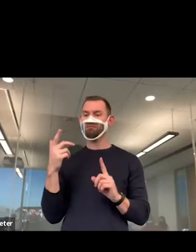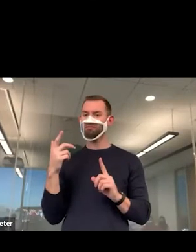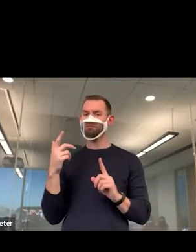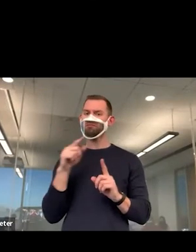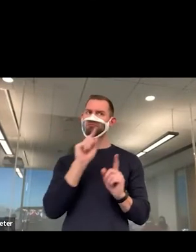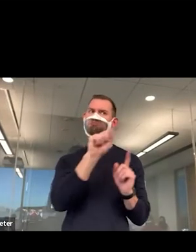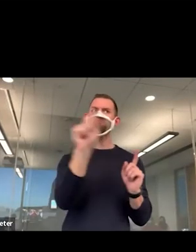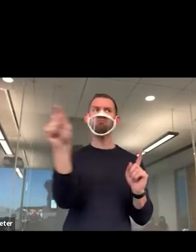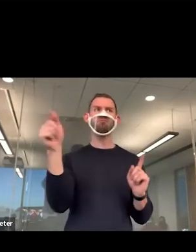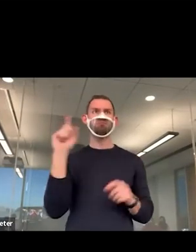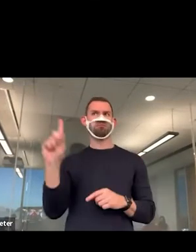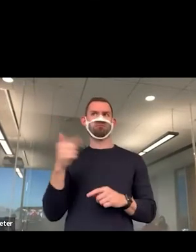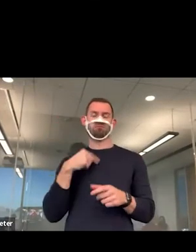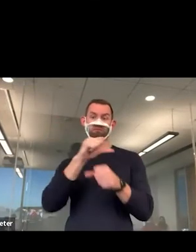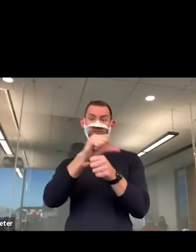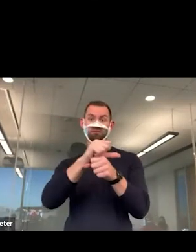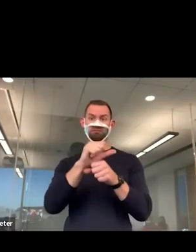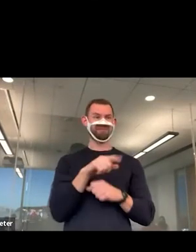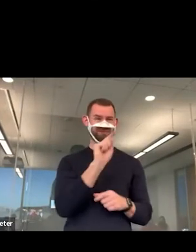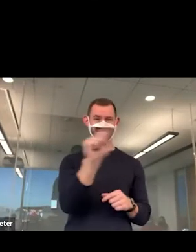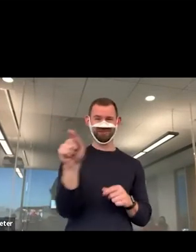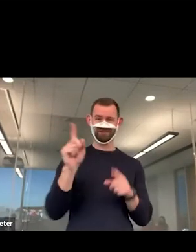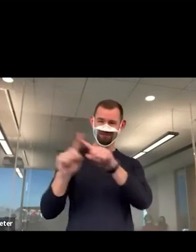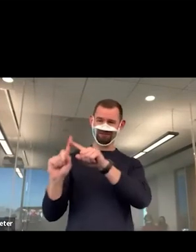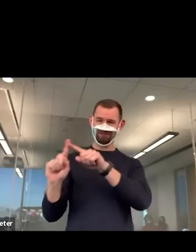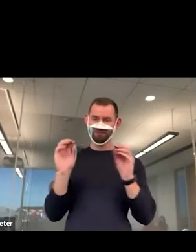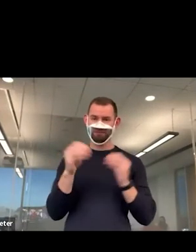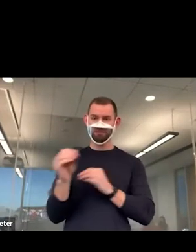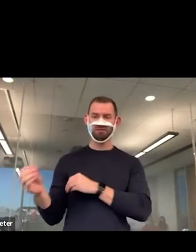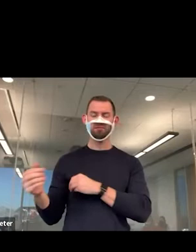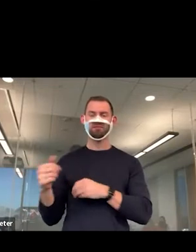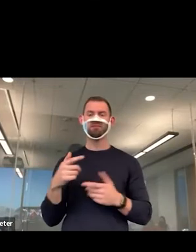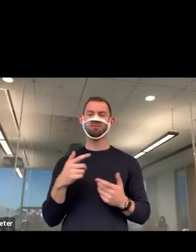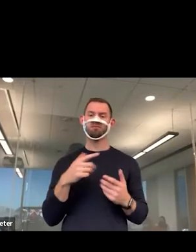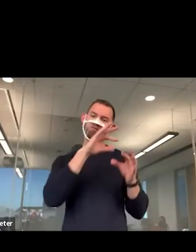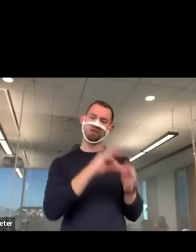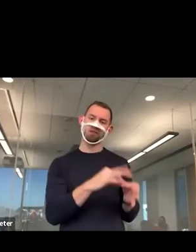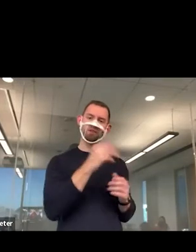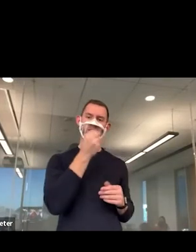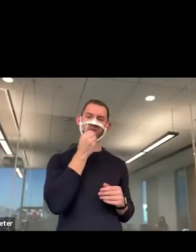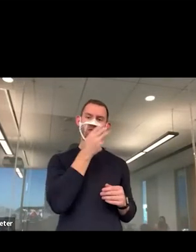that i worked in different offices for the food and drug administration there was usually